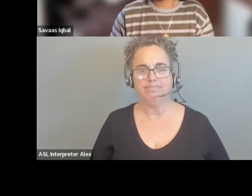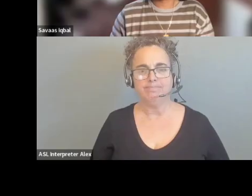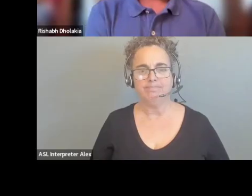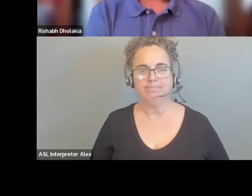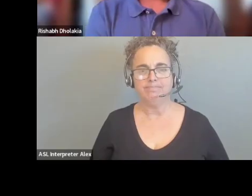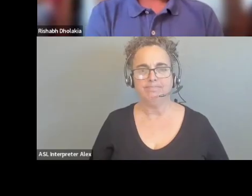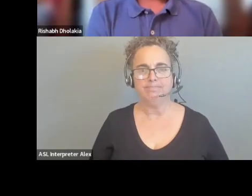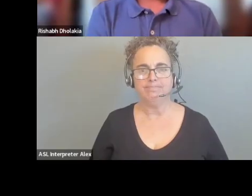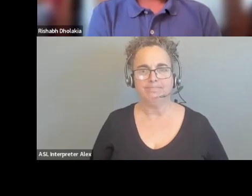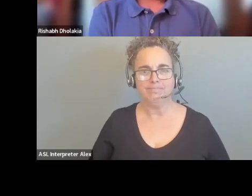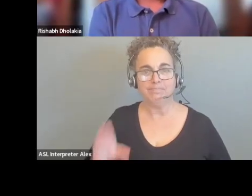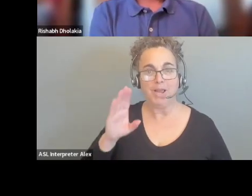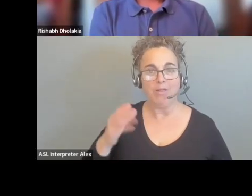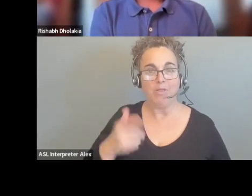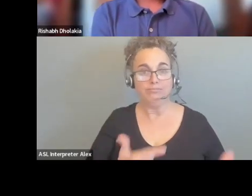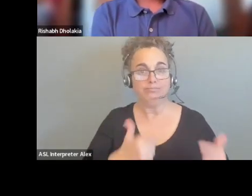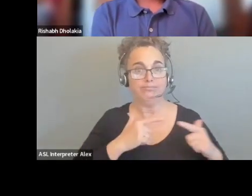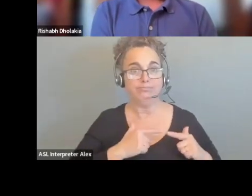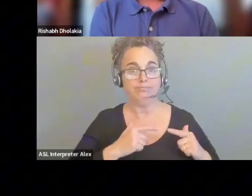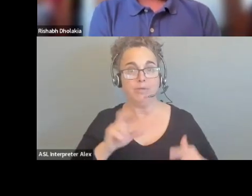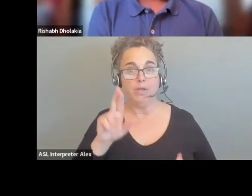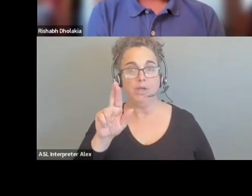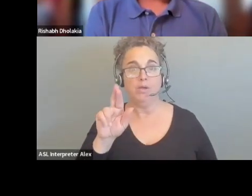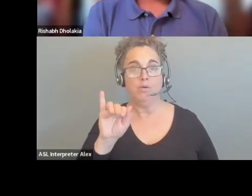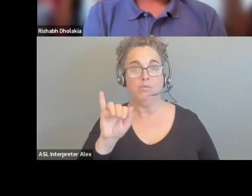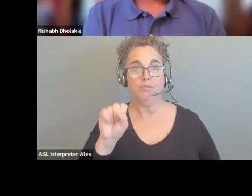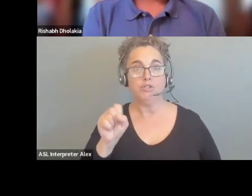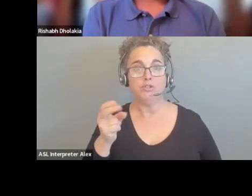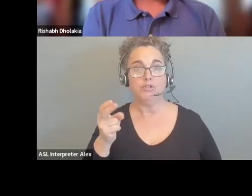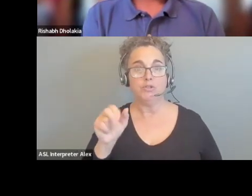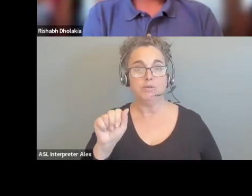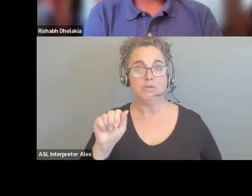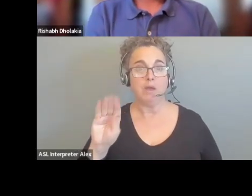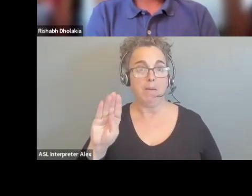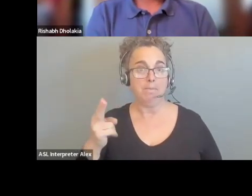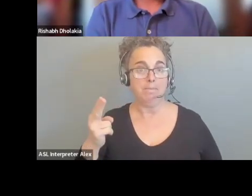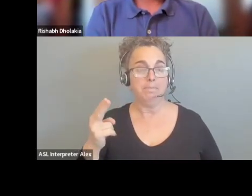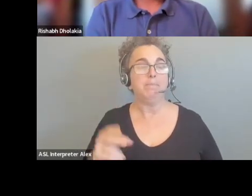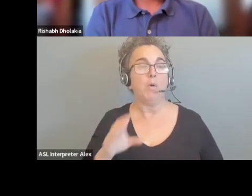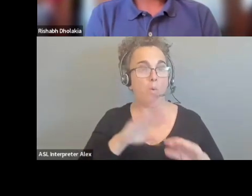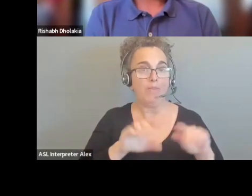Hello. So this is Rishabh speaking now. On the screen we can see this is the some